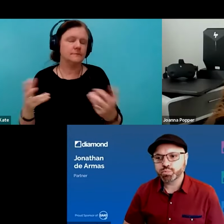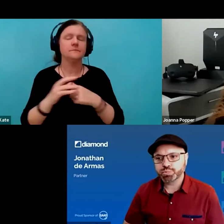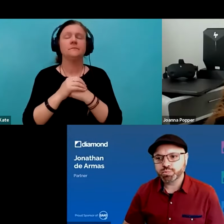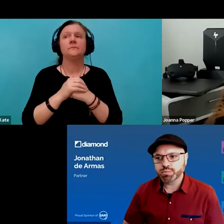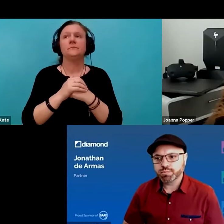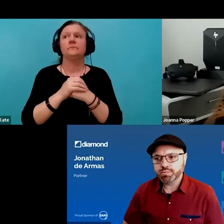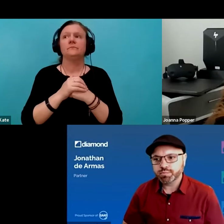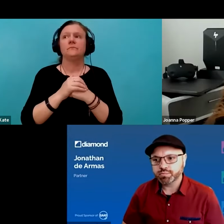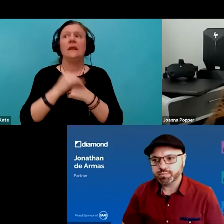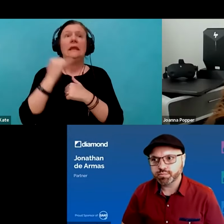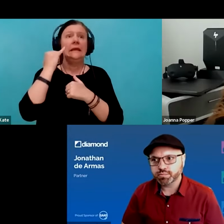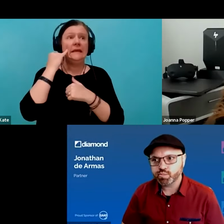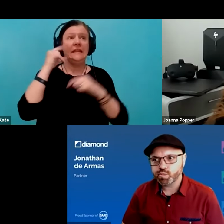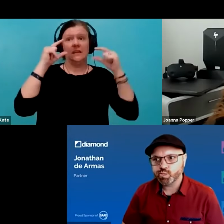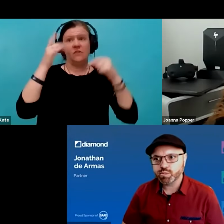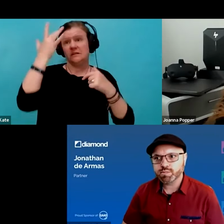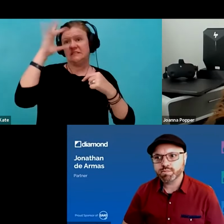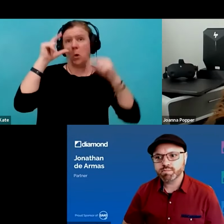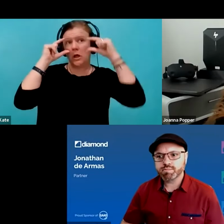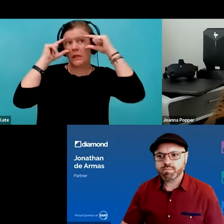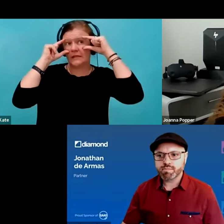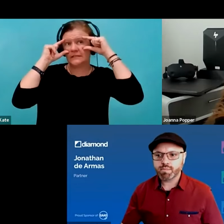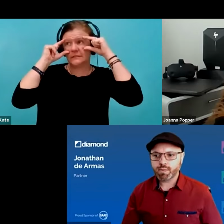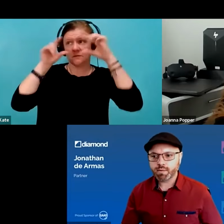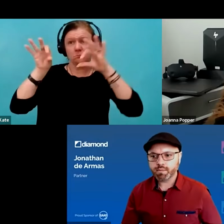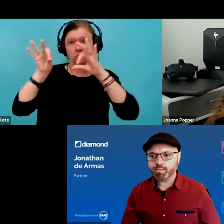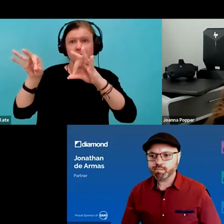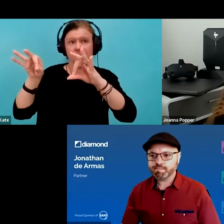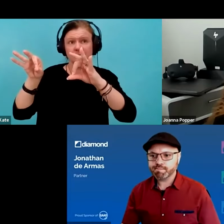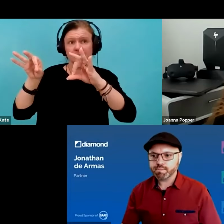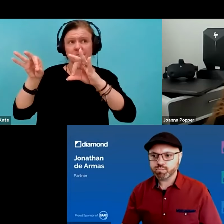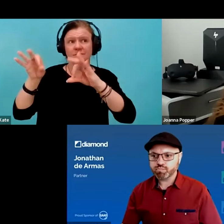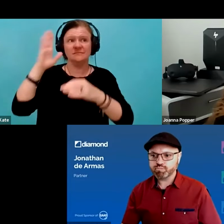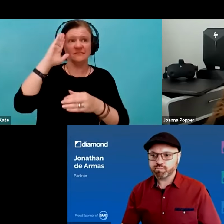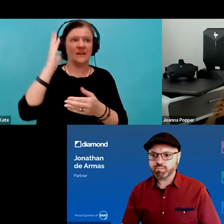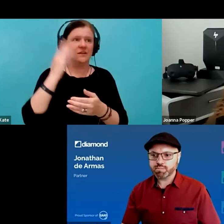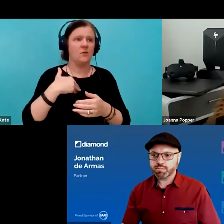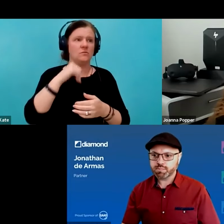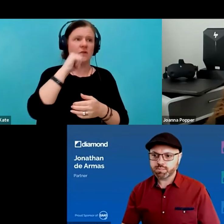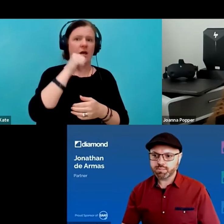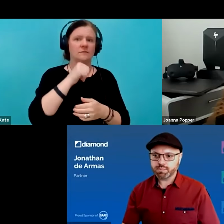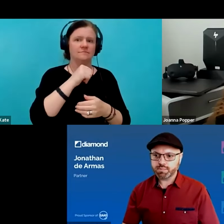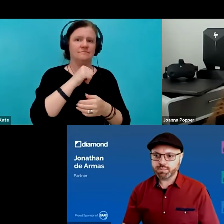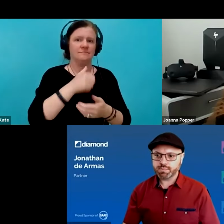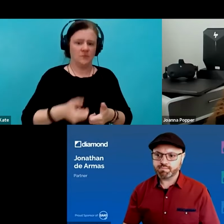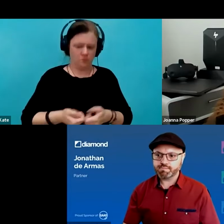get smart glasses right we we stopped being in the smartphone prayer position and we can be upright.